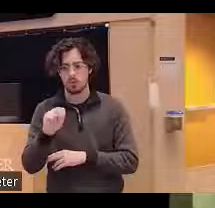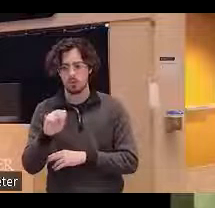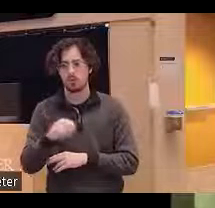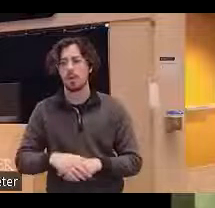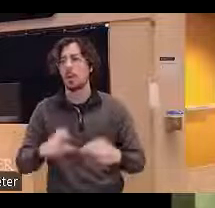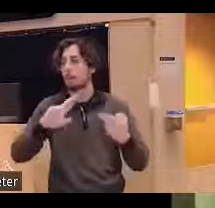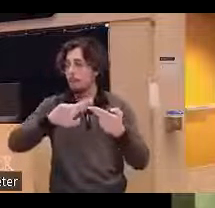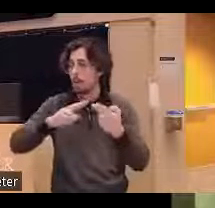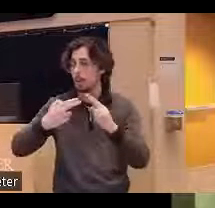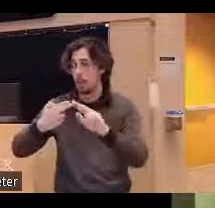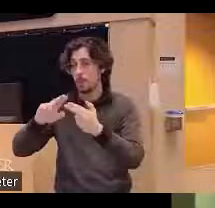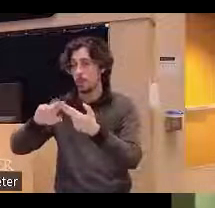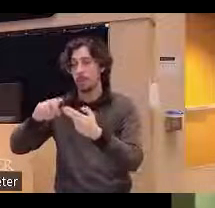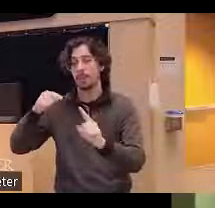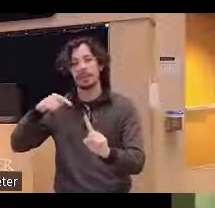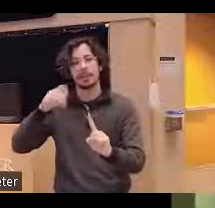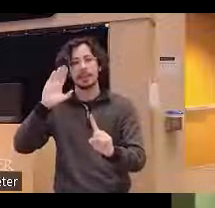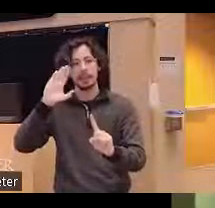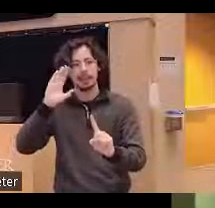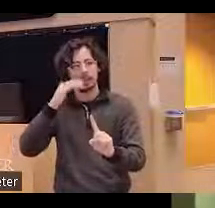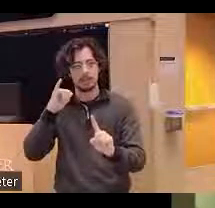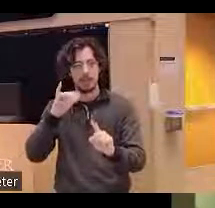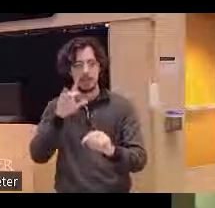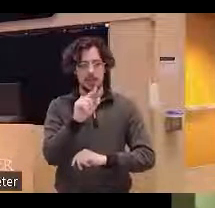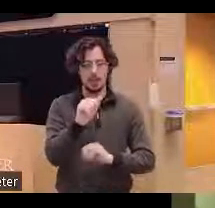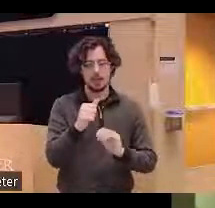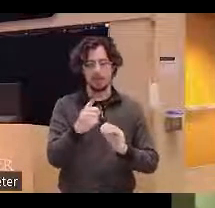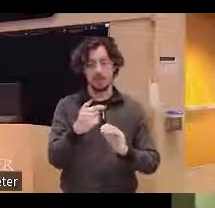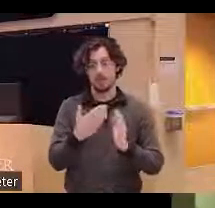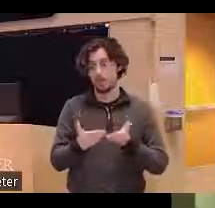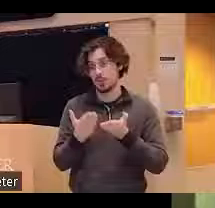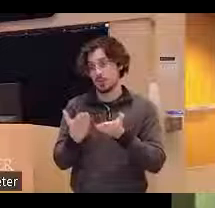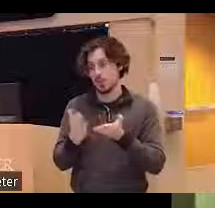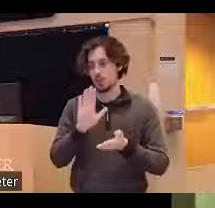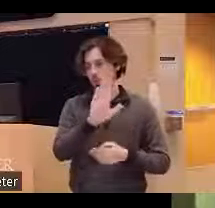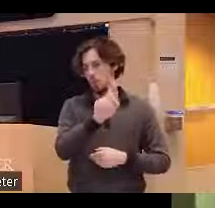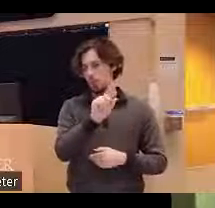uh it seems like an implication of the data is if your data is that diet or